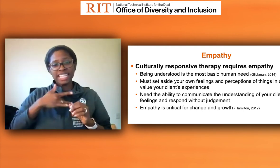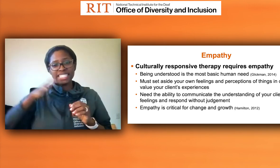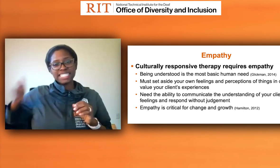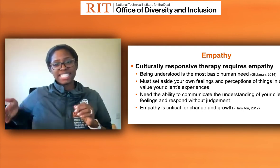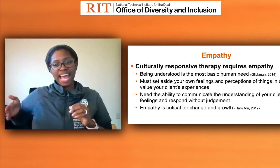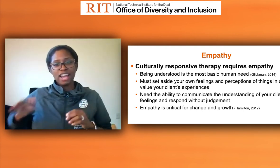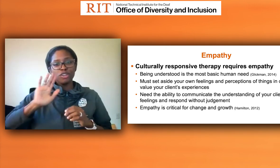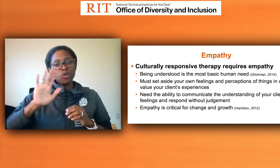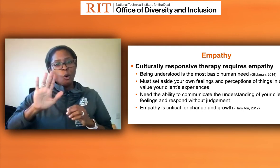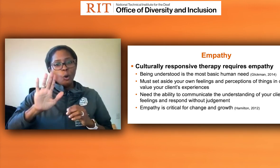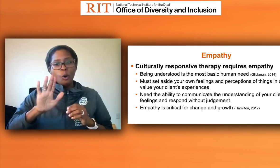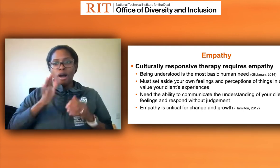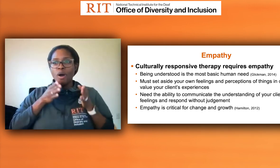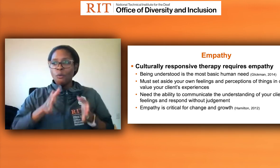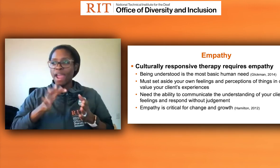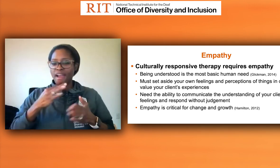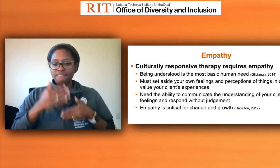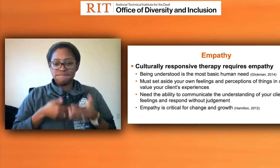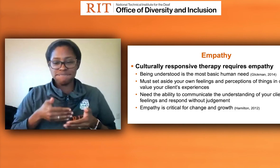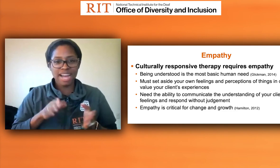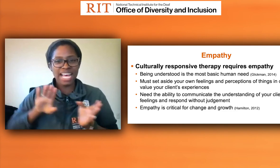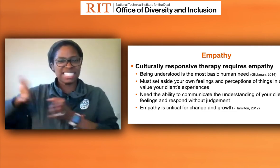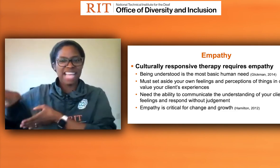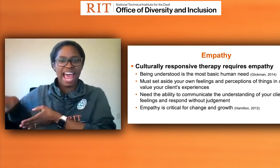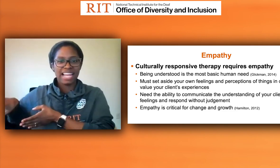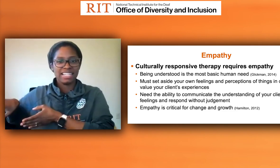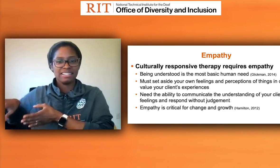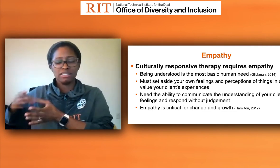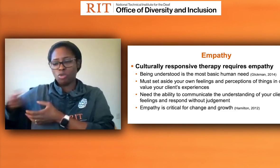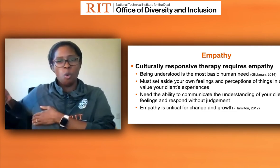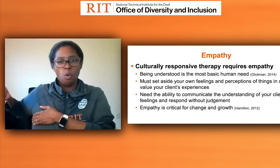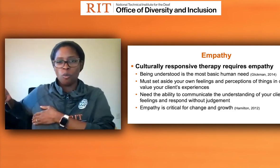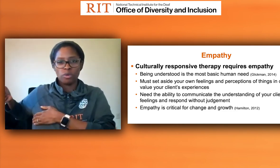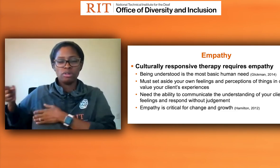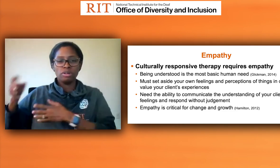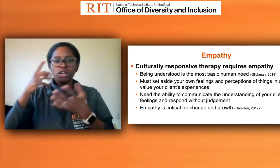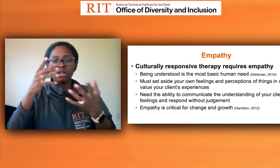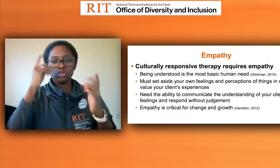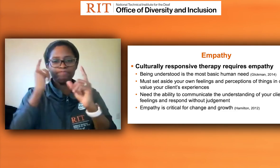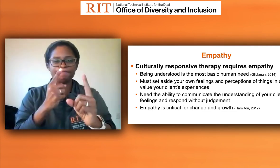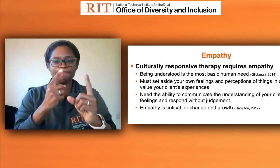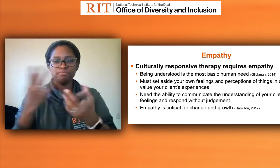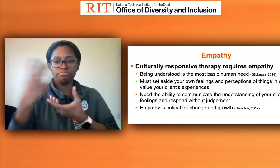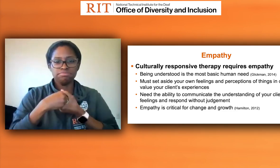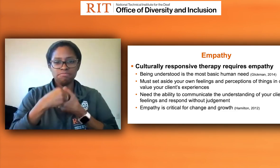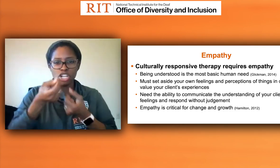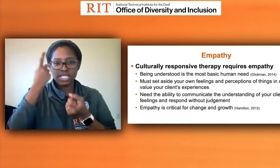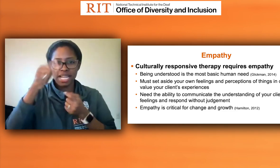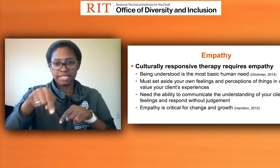Sometimes, you have to put your feelings aside. Your way of living and being might need to be put off to the side or the back burner for a moment to understand